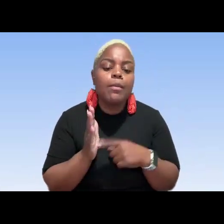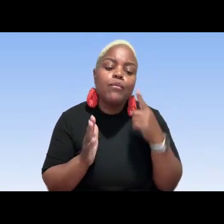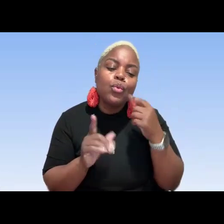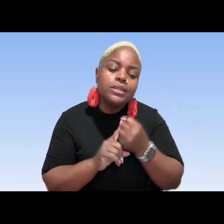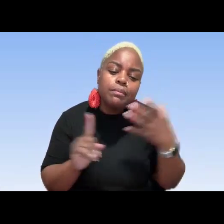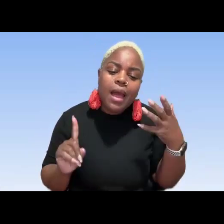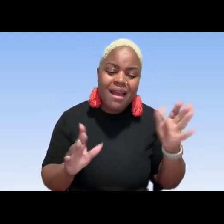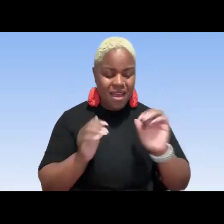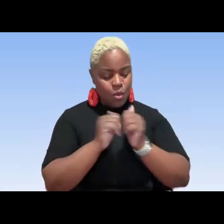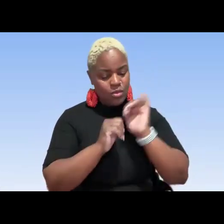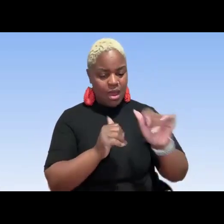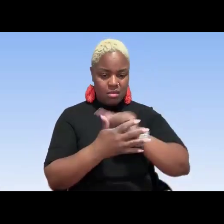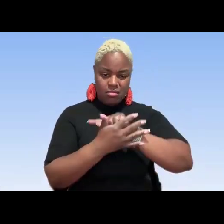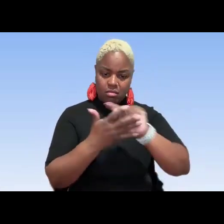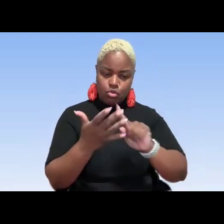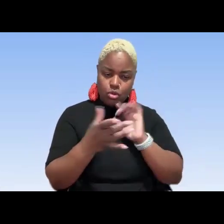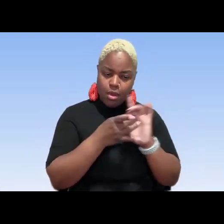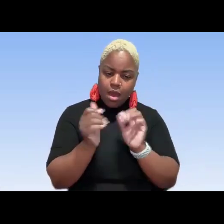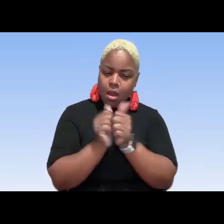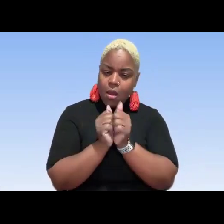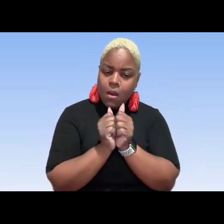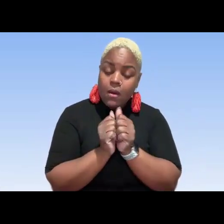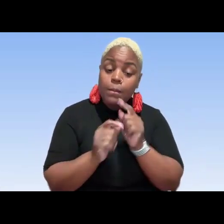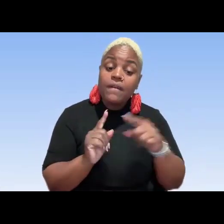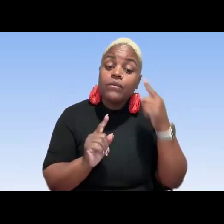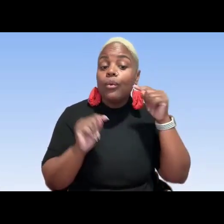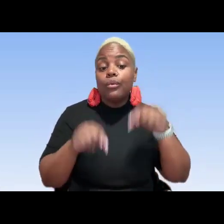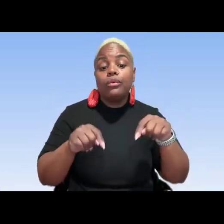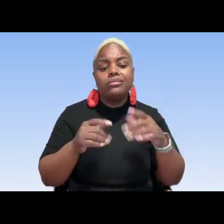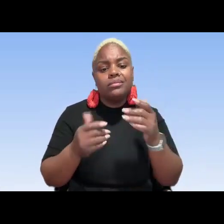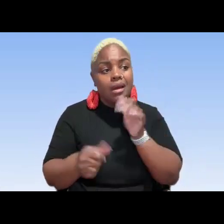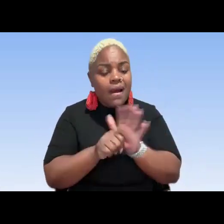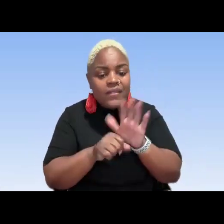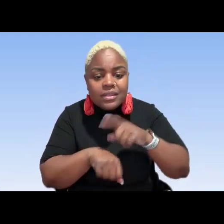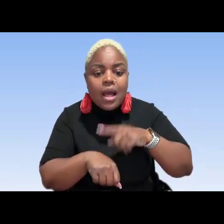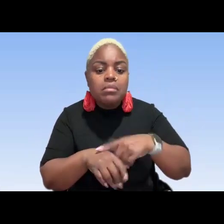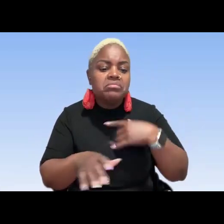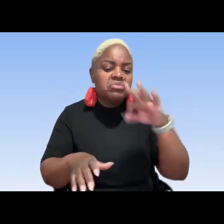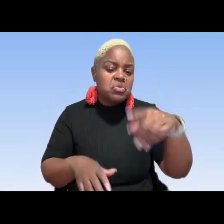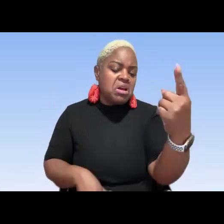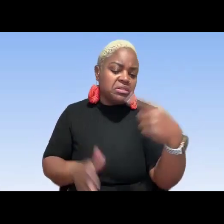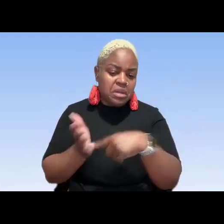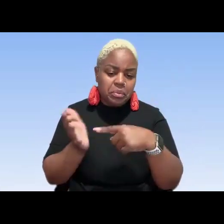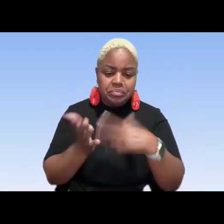I'm only gonna share one, but there's so many more, and I encourage you to uplift those in the Q&A box.